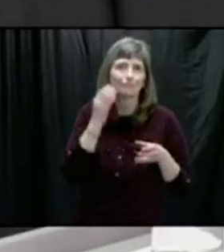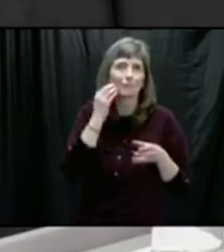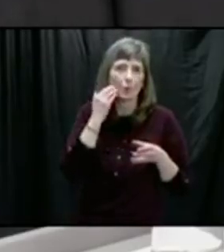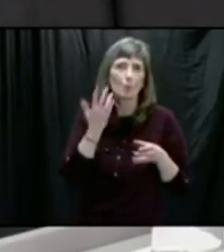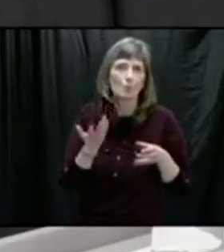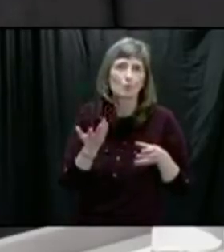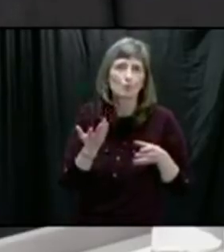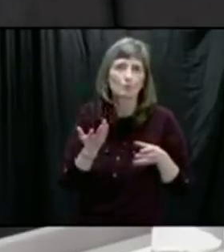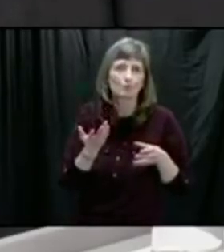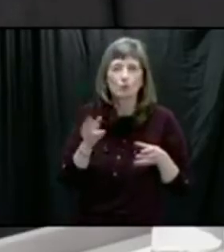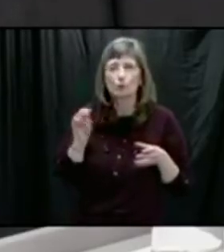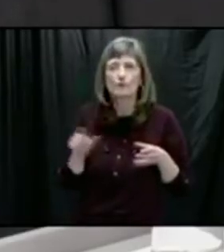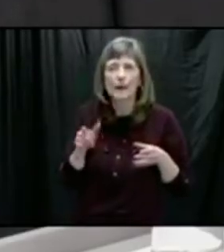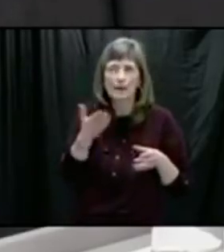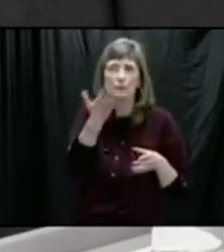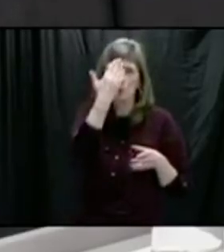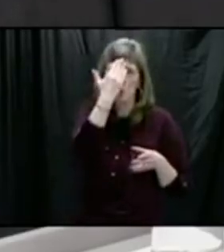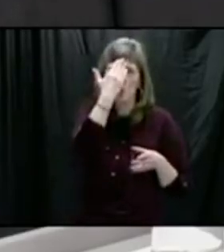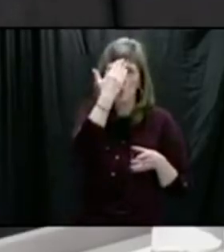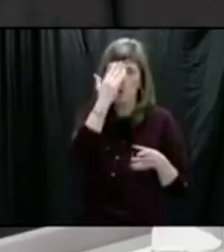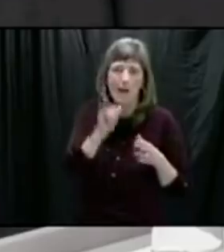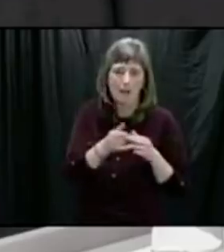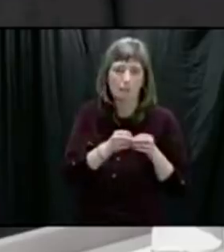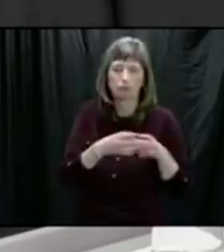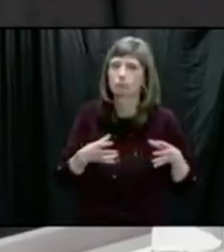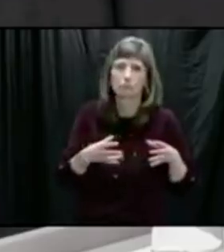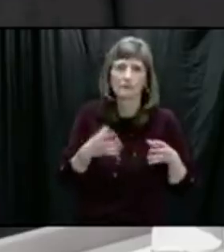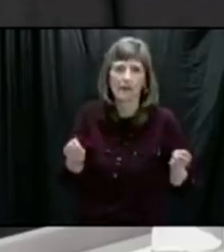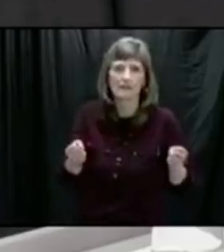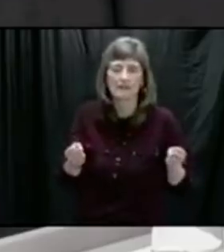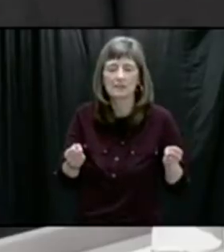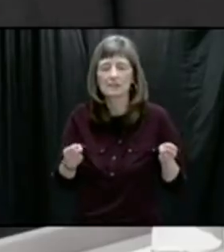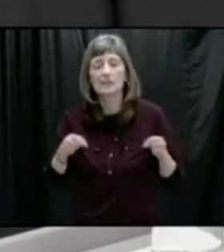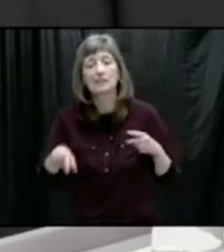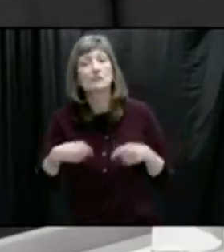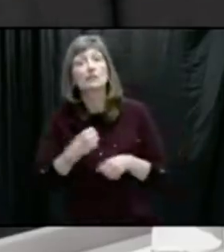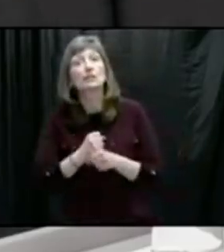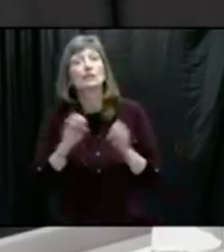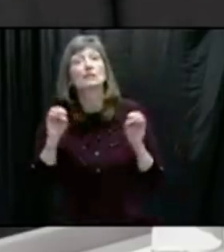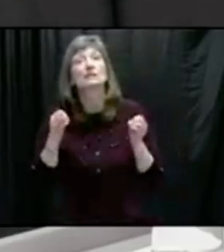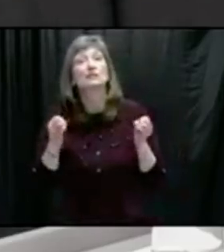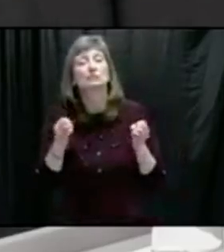AS HARD AS IT IS, THIS YEAR CALLS FOR A DIFFERENT EASTER